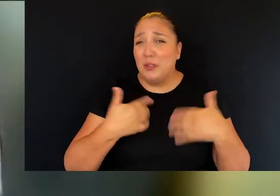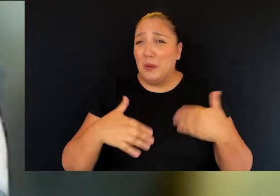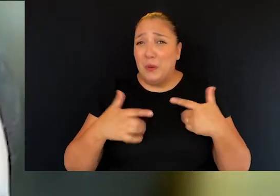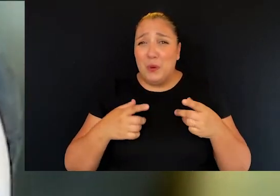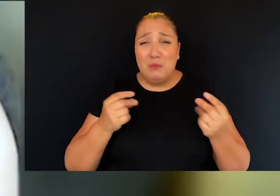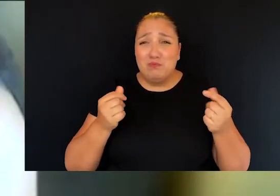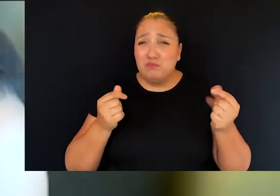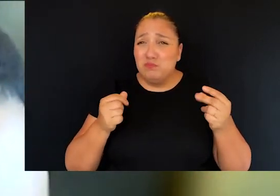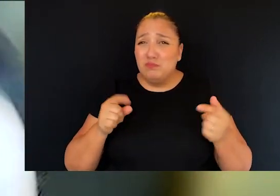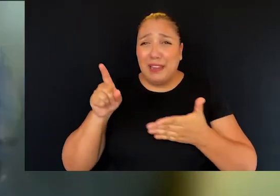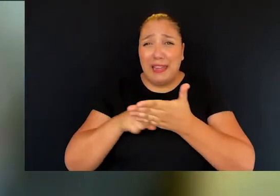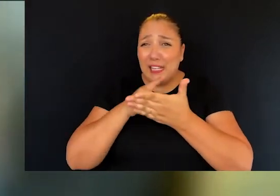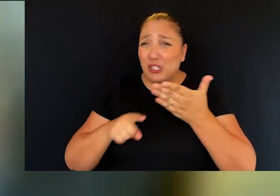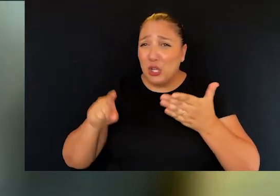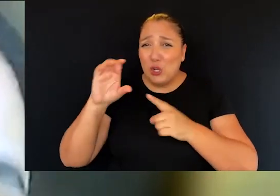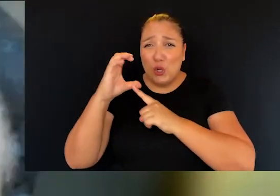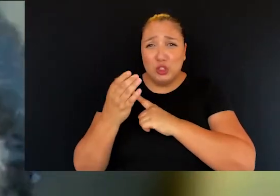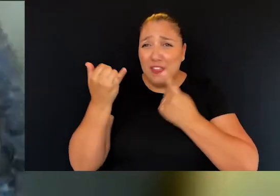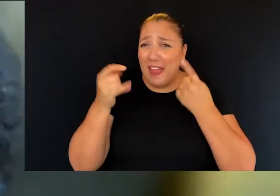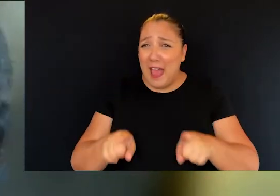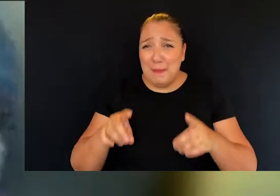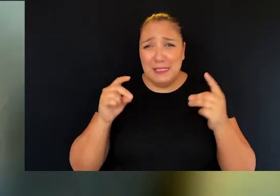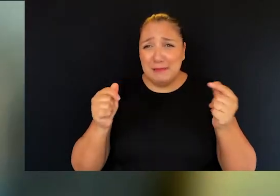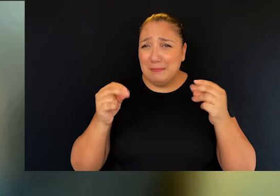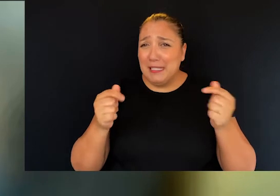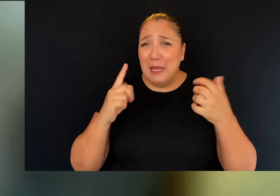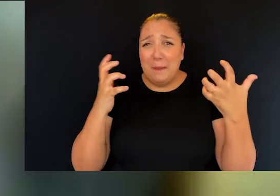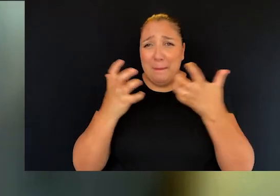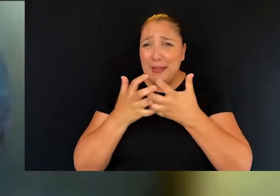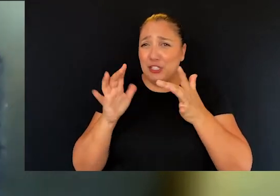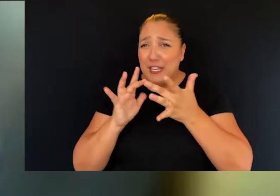and songs can be changed just as quickly apparently.